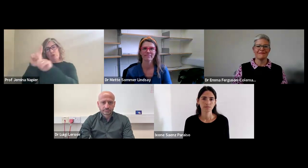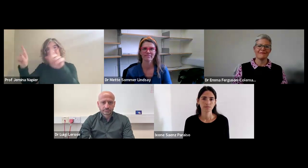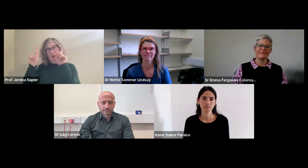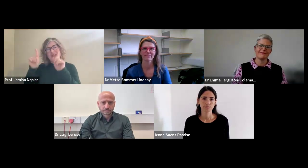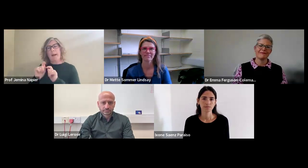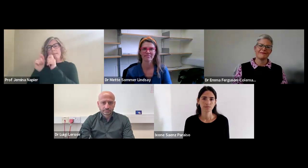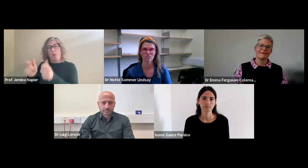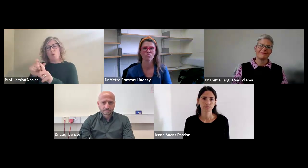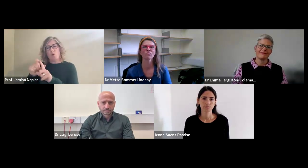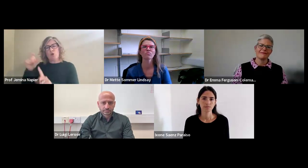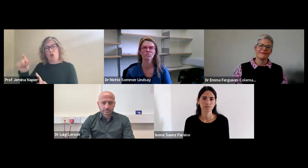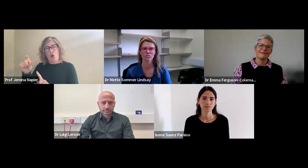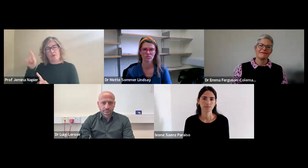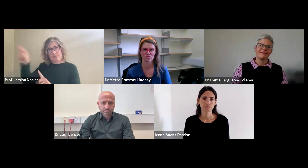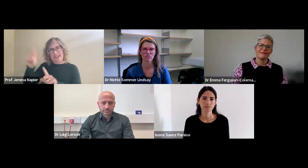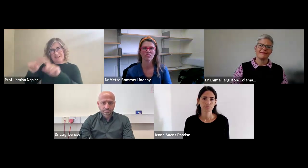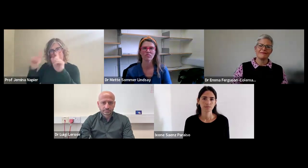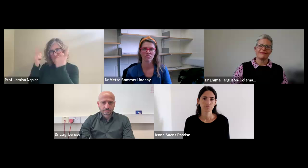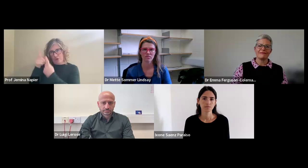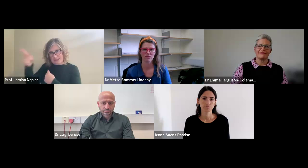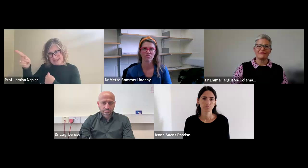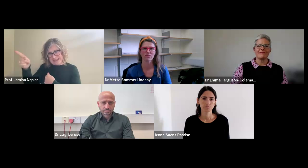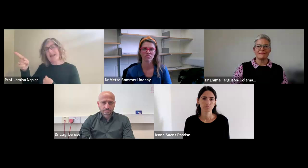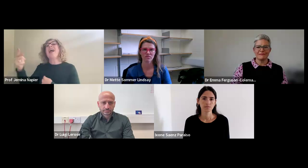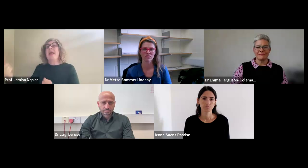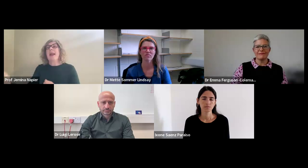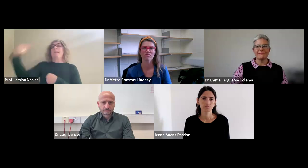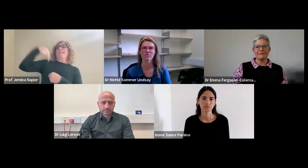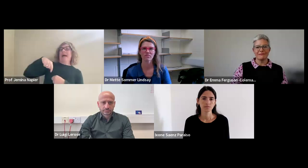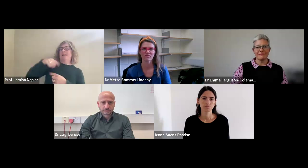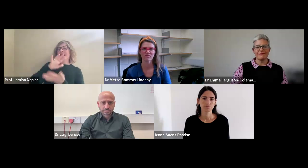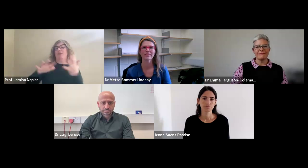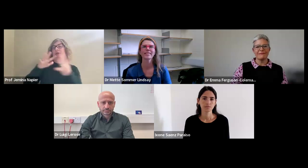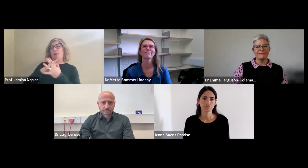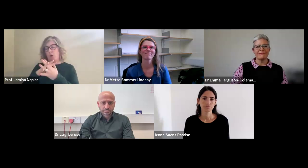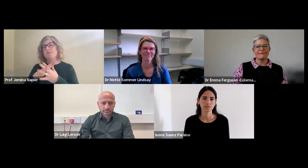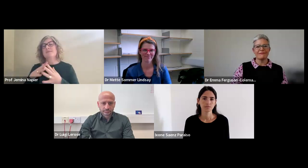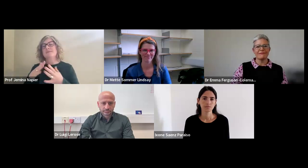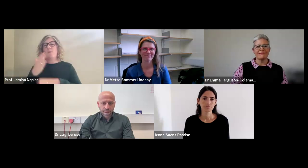working -- she did work in a different University for her postdoc, and then she's returned to us